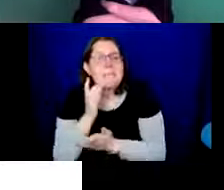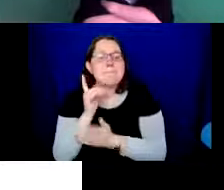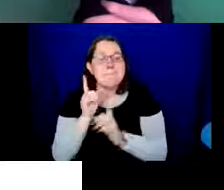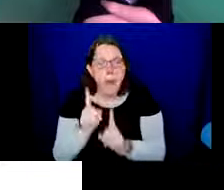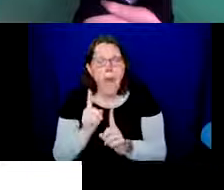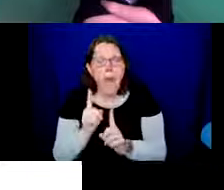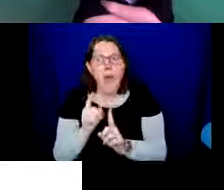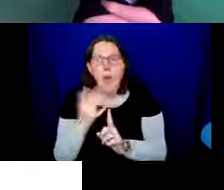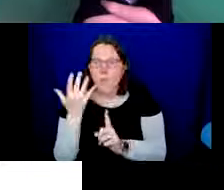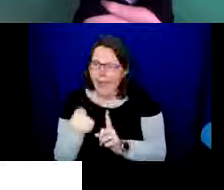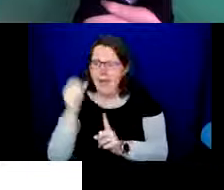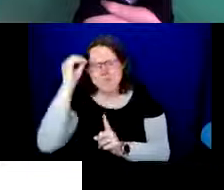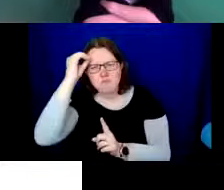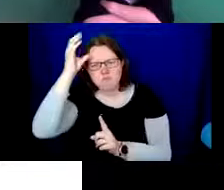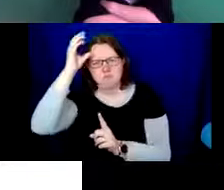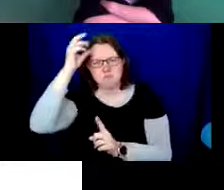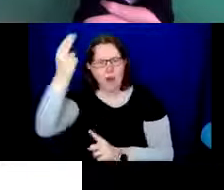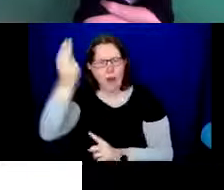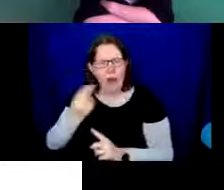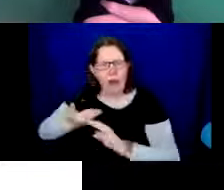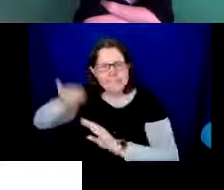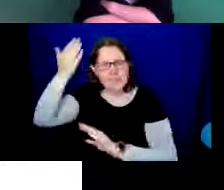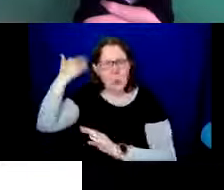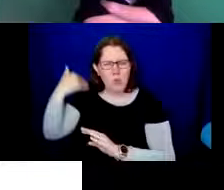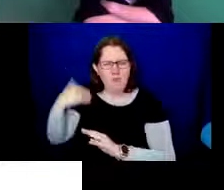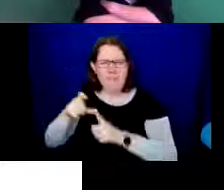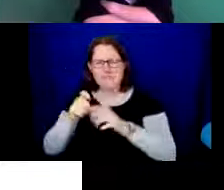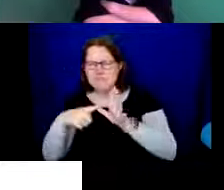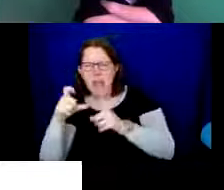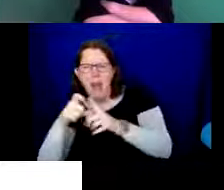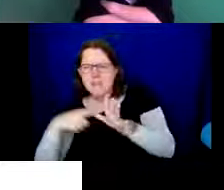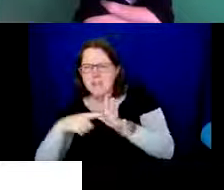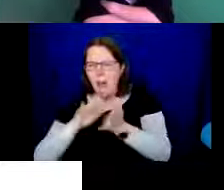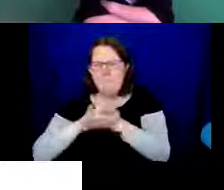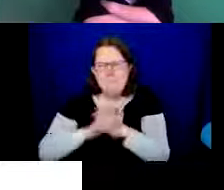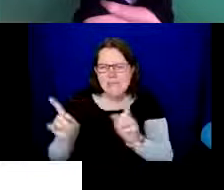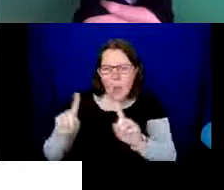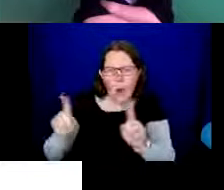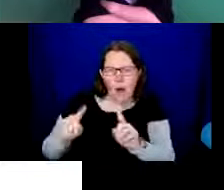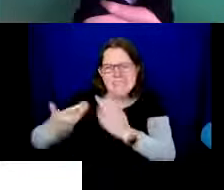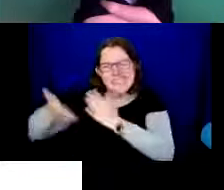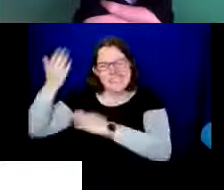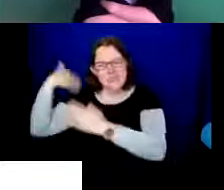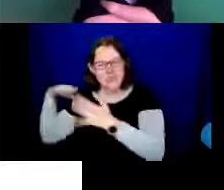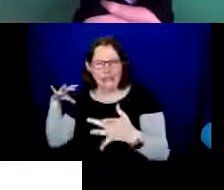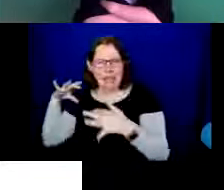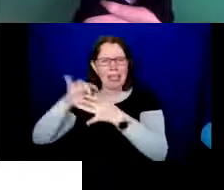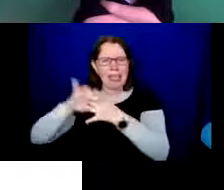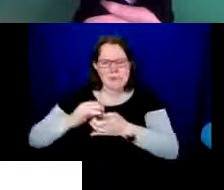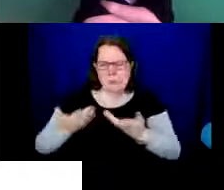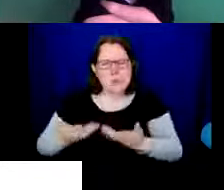what dada was about and how it relates through history to this moment um and there's little